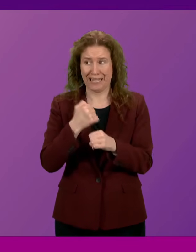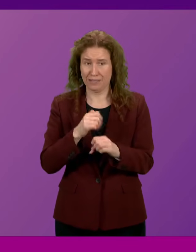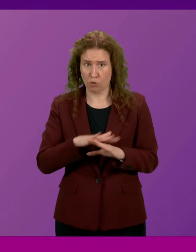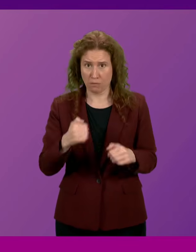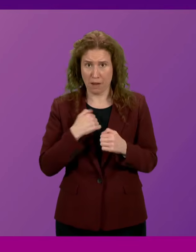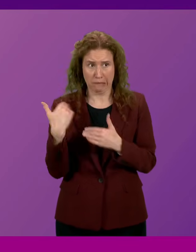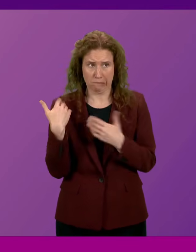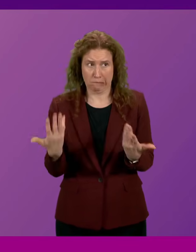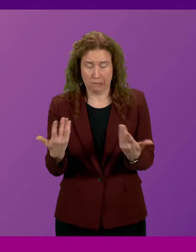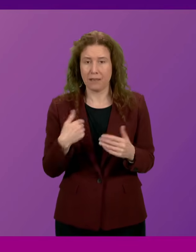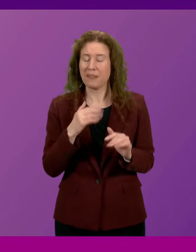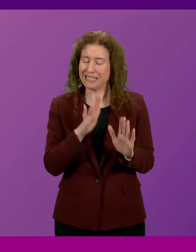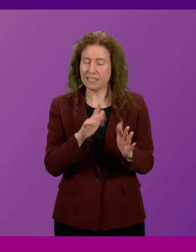This is a matter for East Dunbartonshire Council